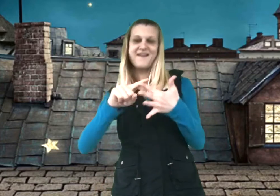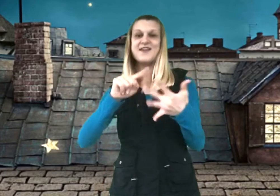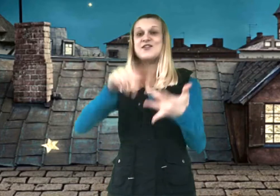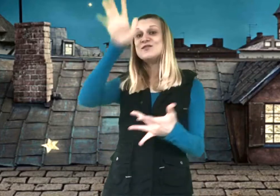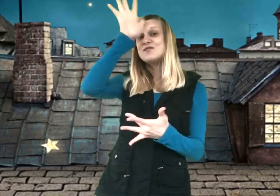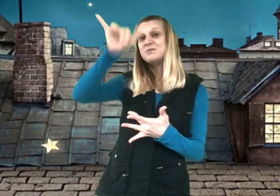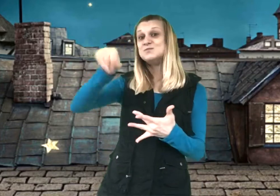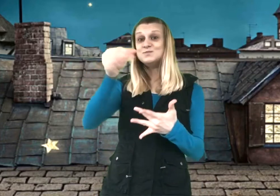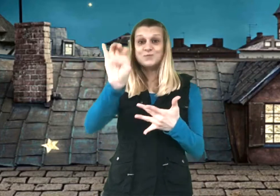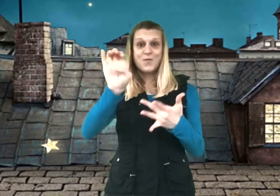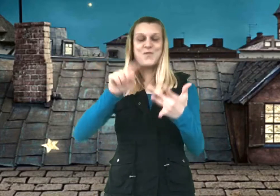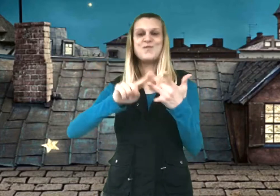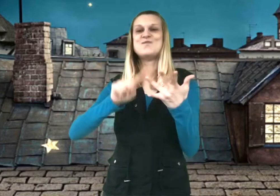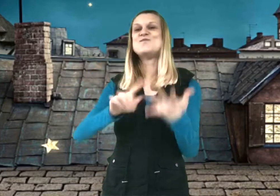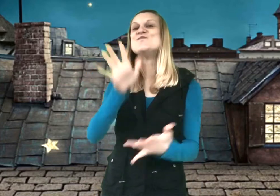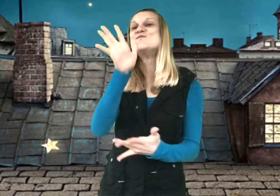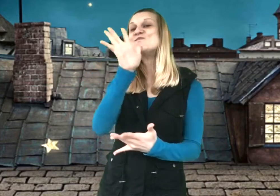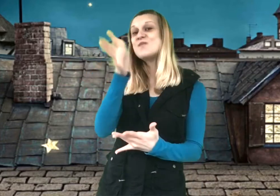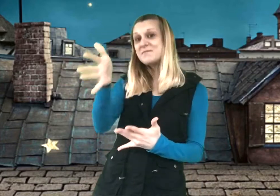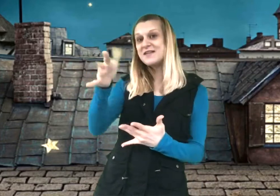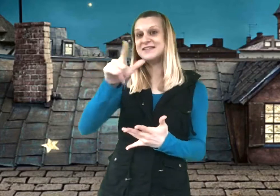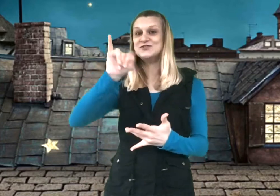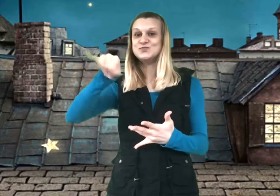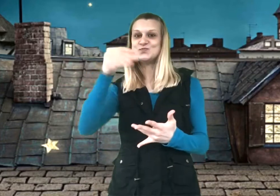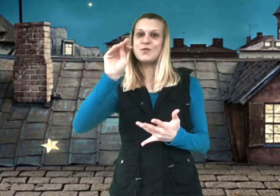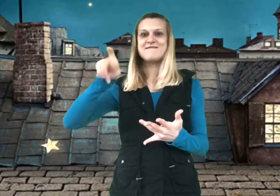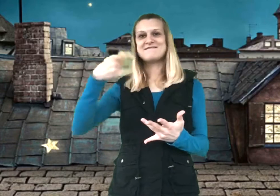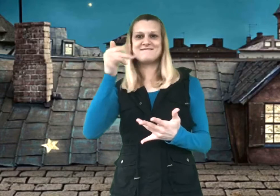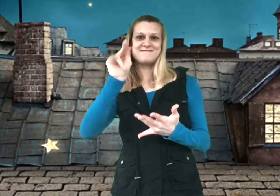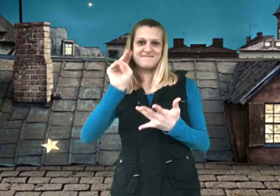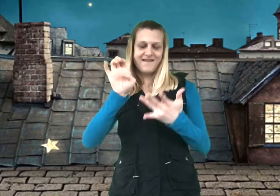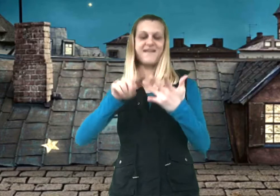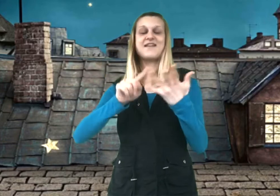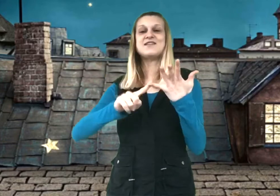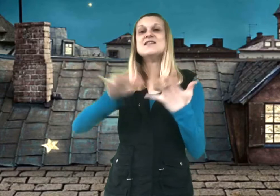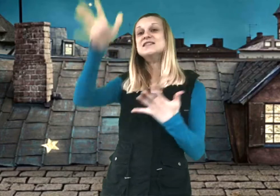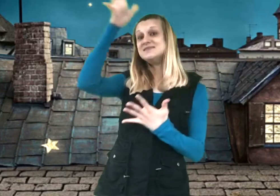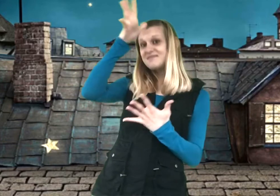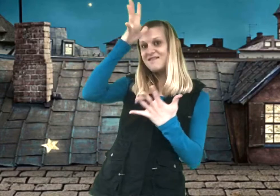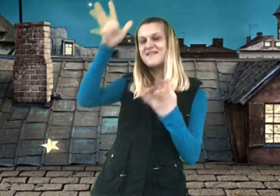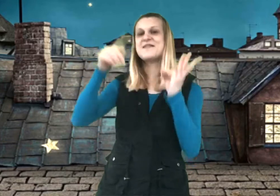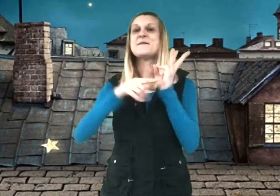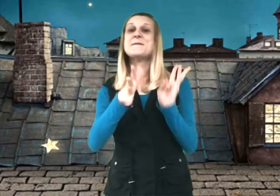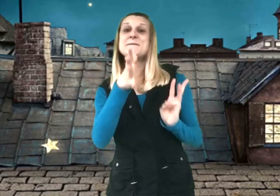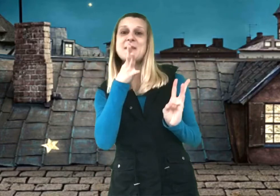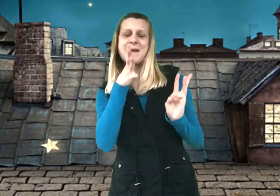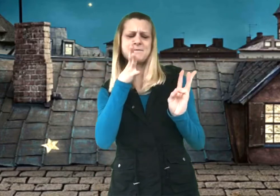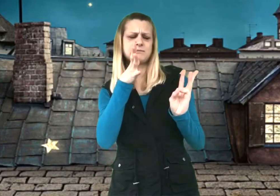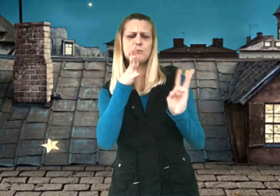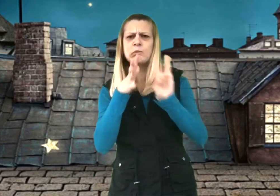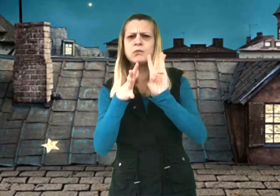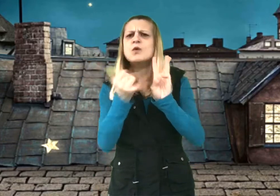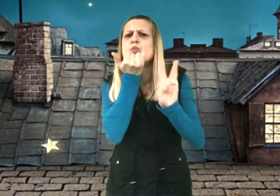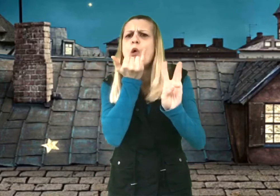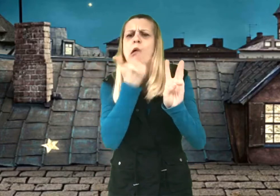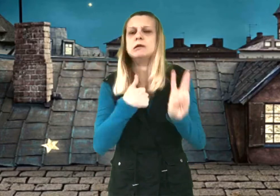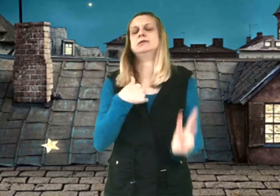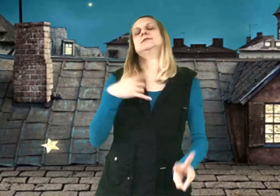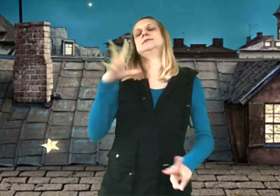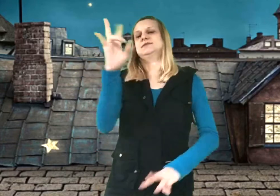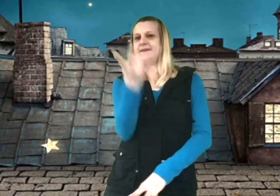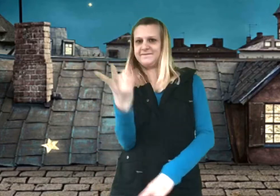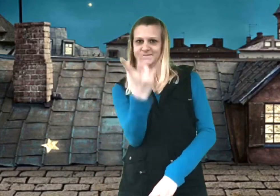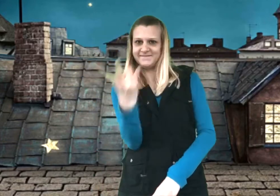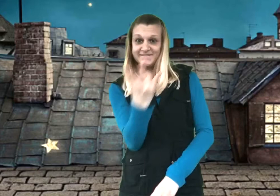Grandpa Joe, Grandma Josephine, Dad, Mom... Oops, I'm wrong, there are seven of them, including Charlie!